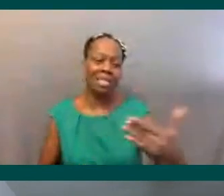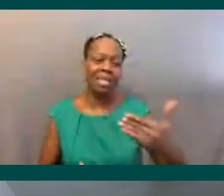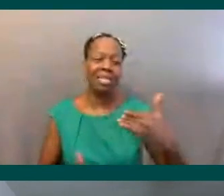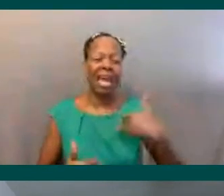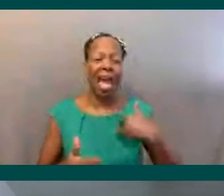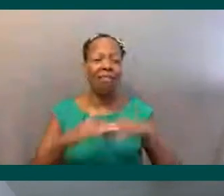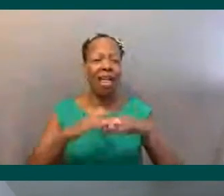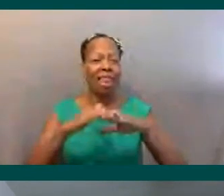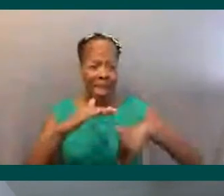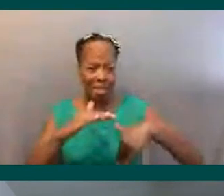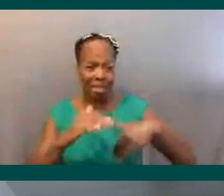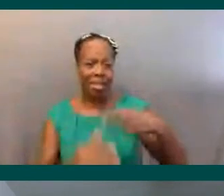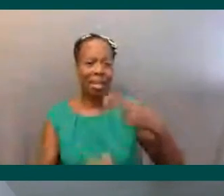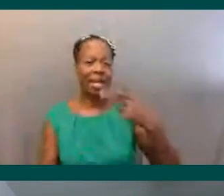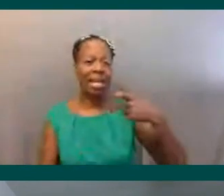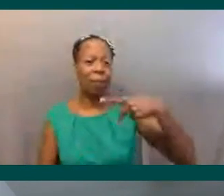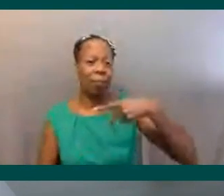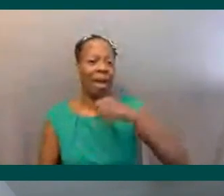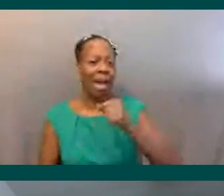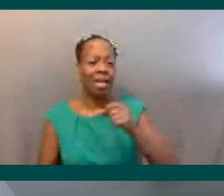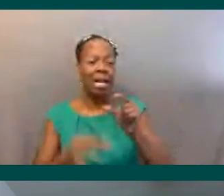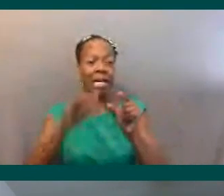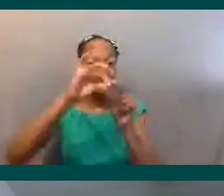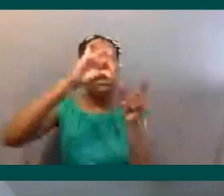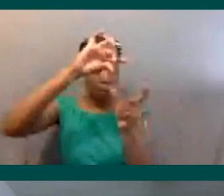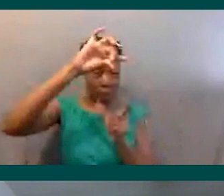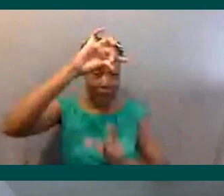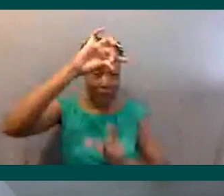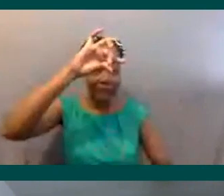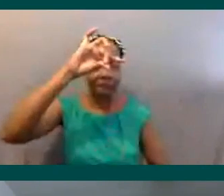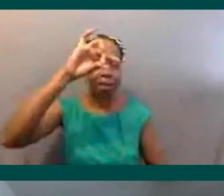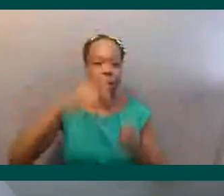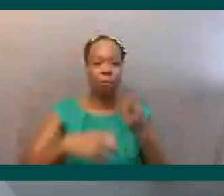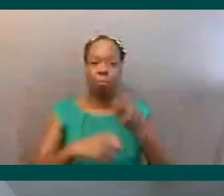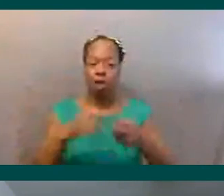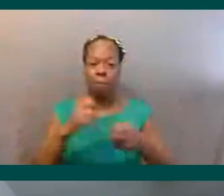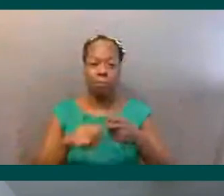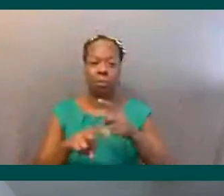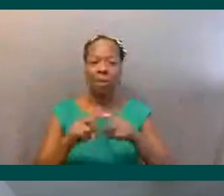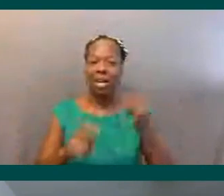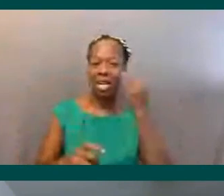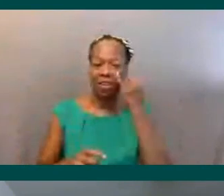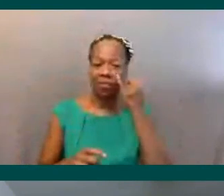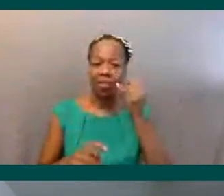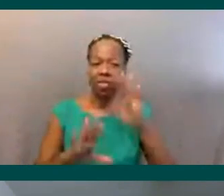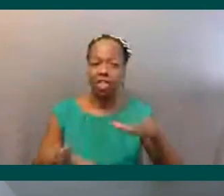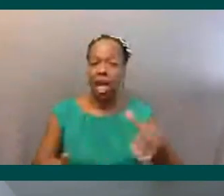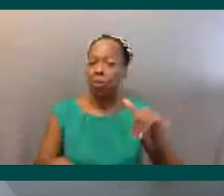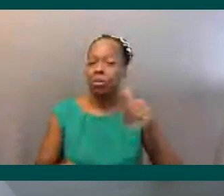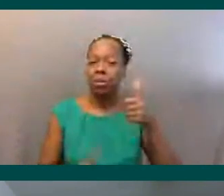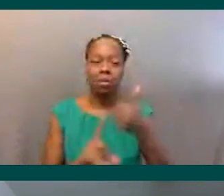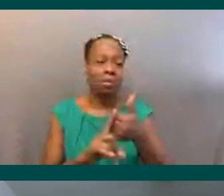Those children that are not walking need a great deal of care, have more breathing problems,